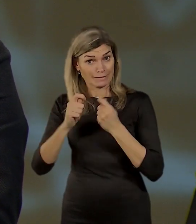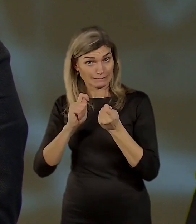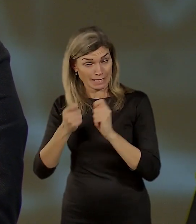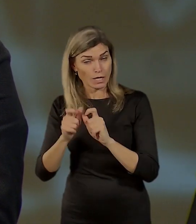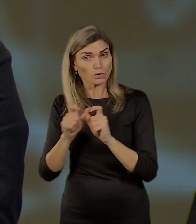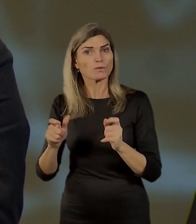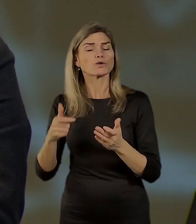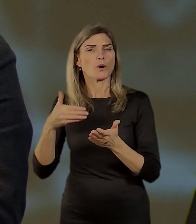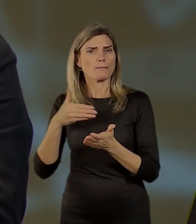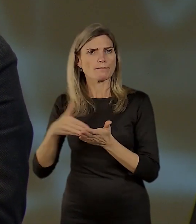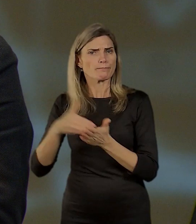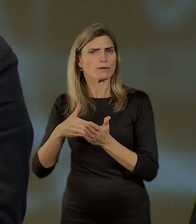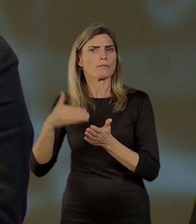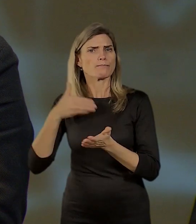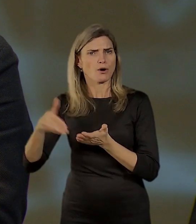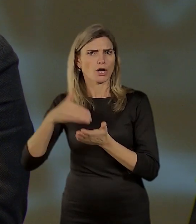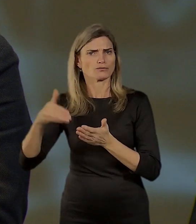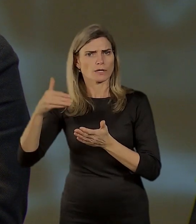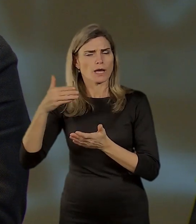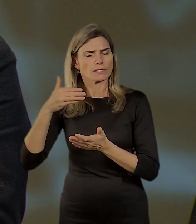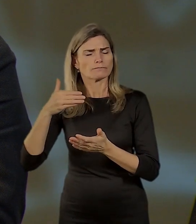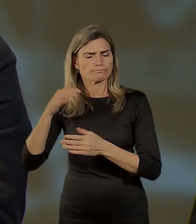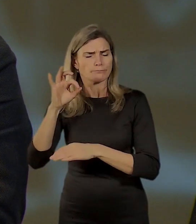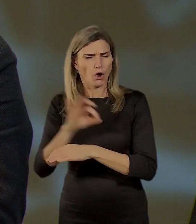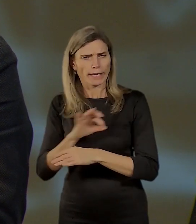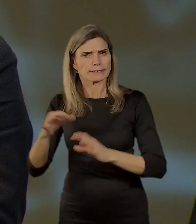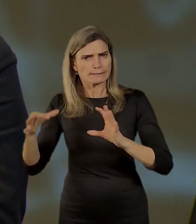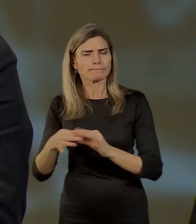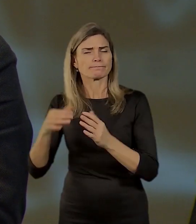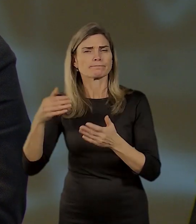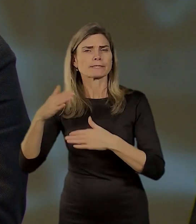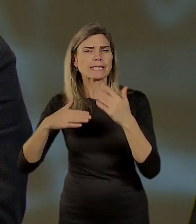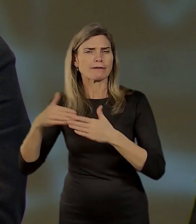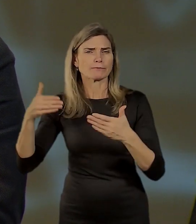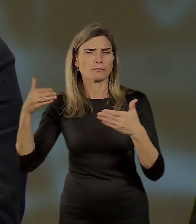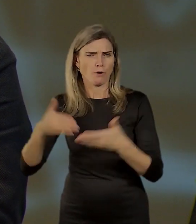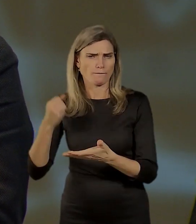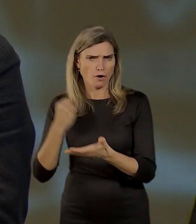expanded the traffic there, you're local, so you'll know - at the tram bridge